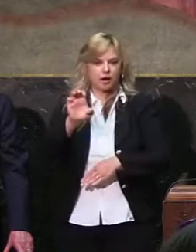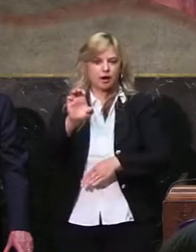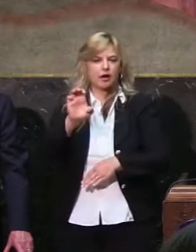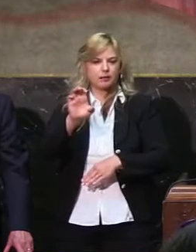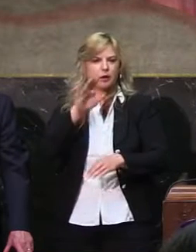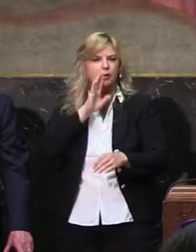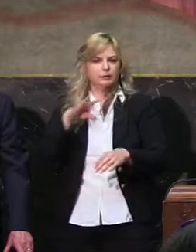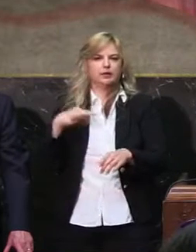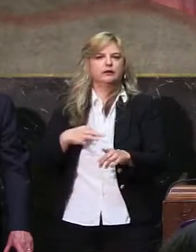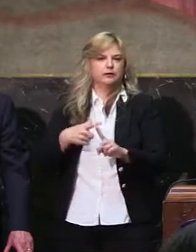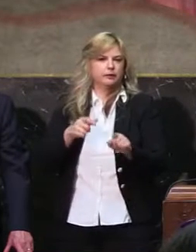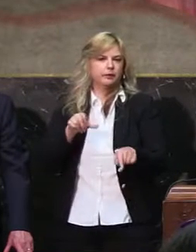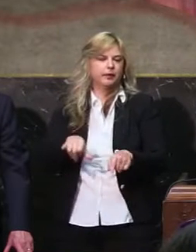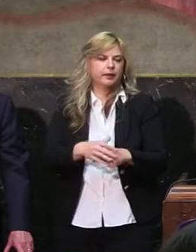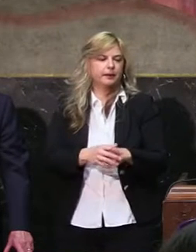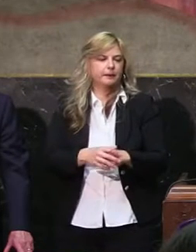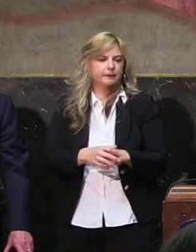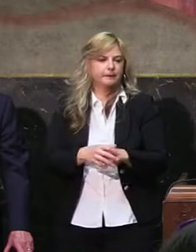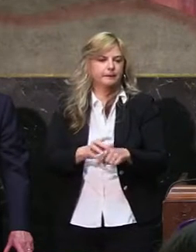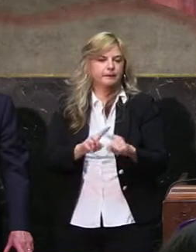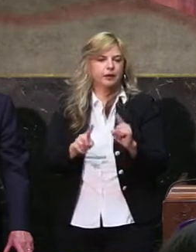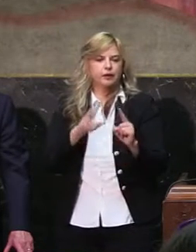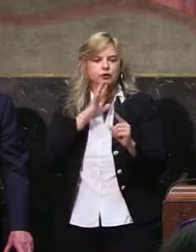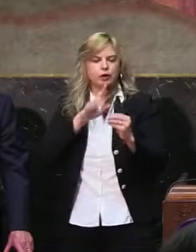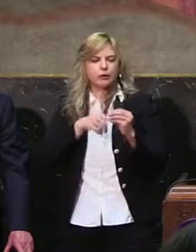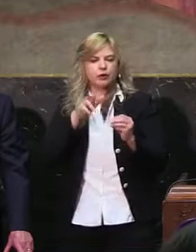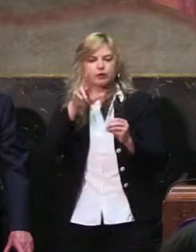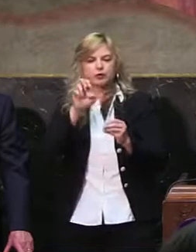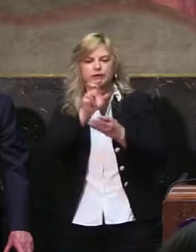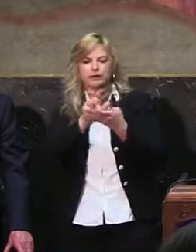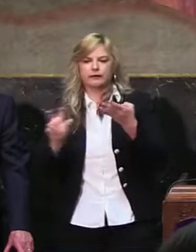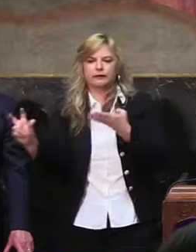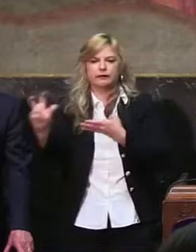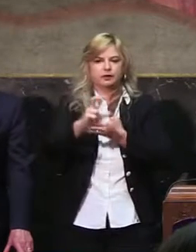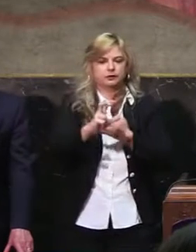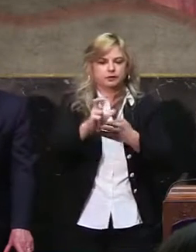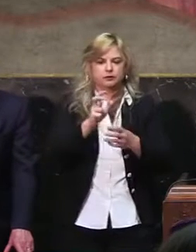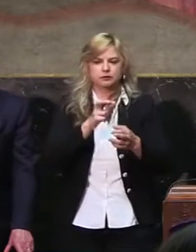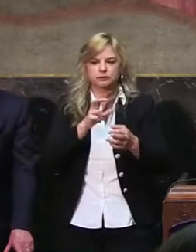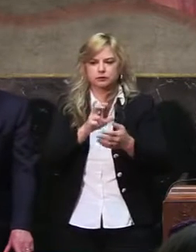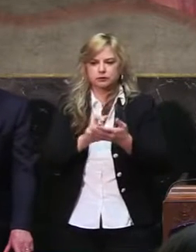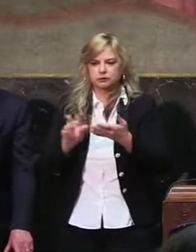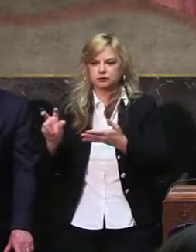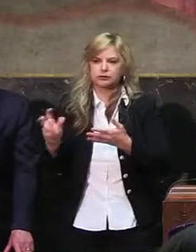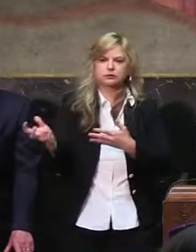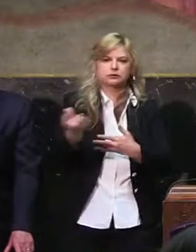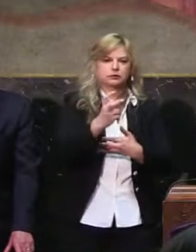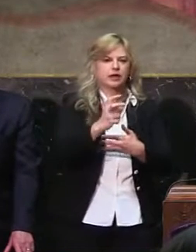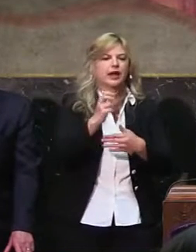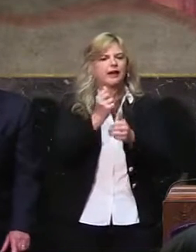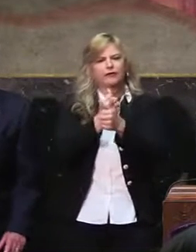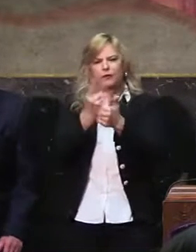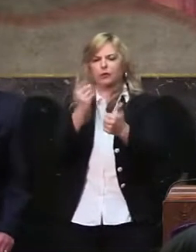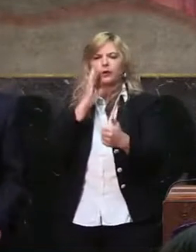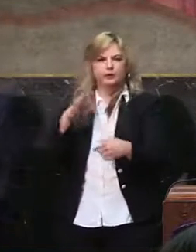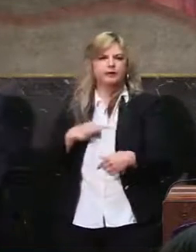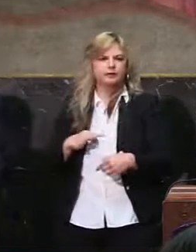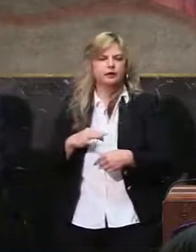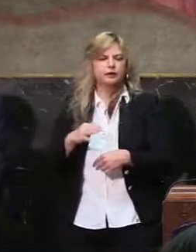this but in terms of the reinvestment every body will benefit because 95% of